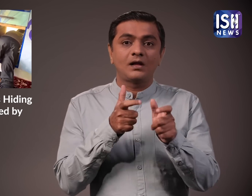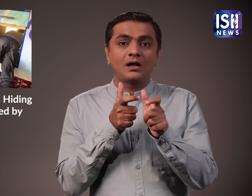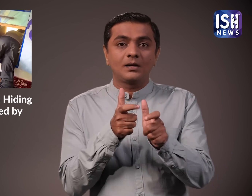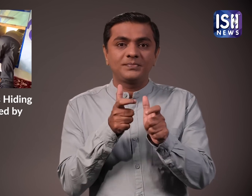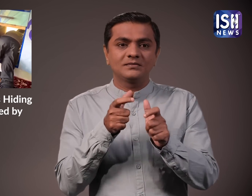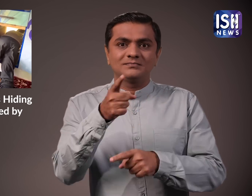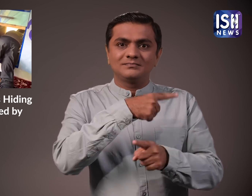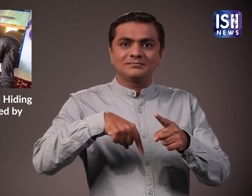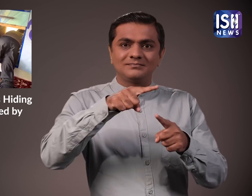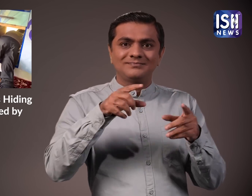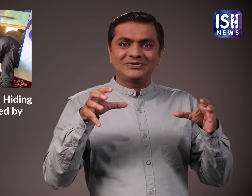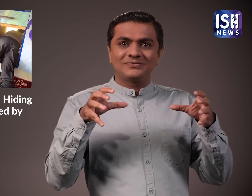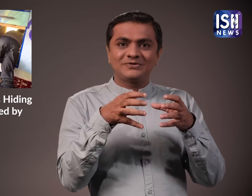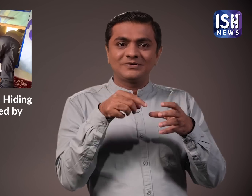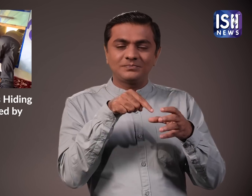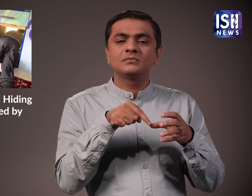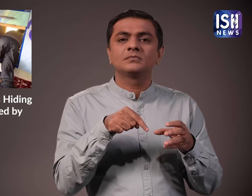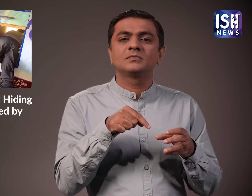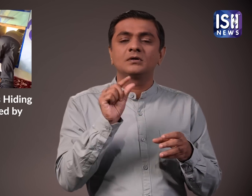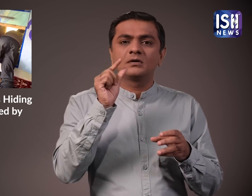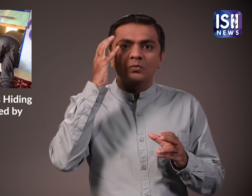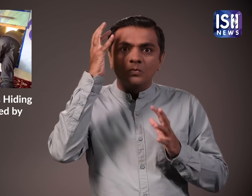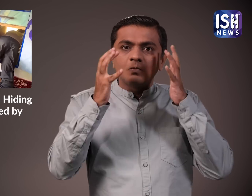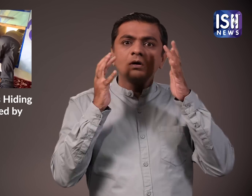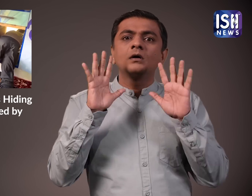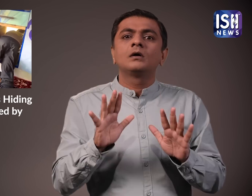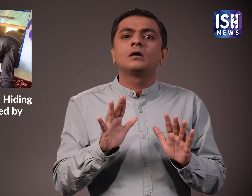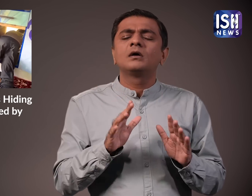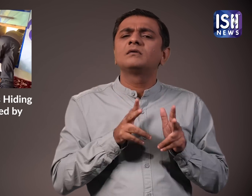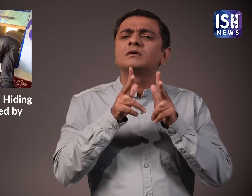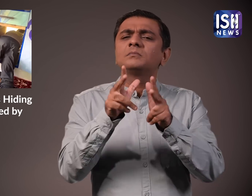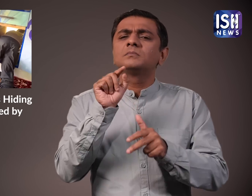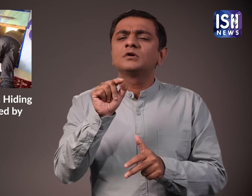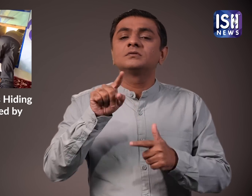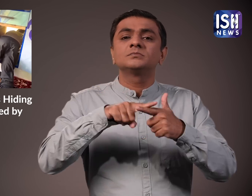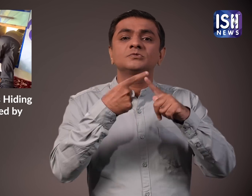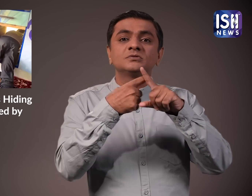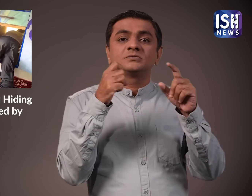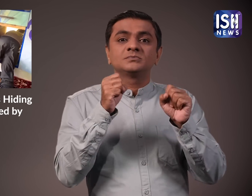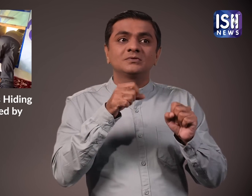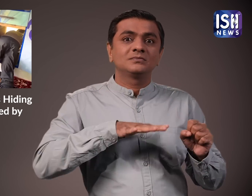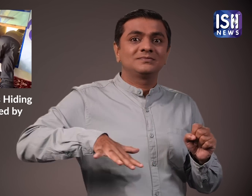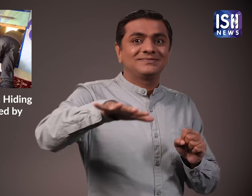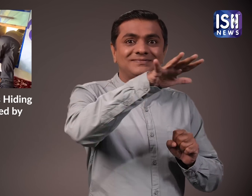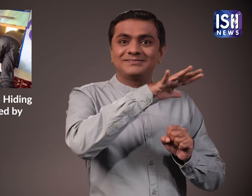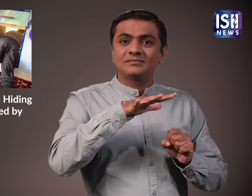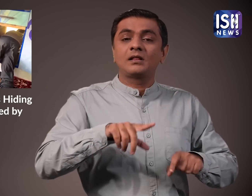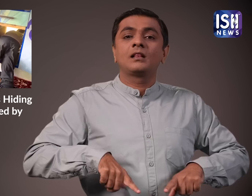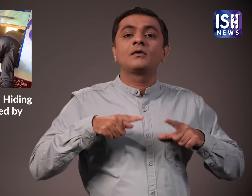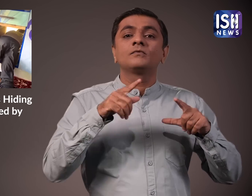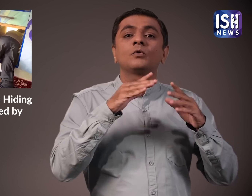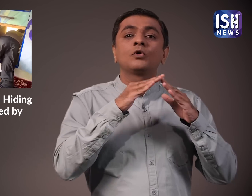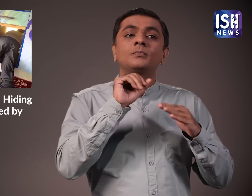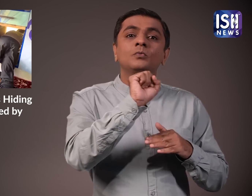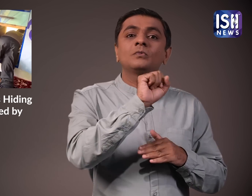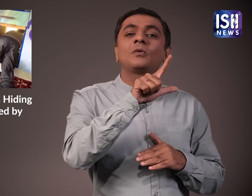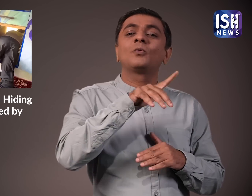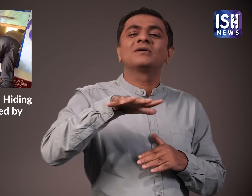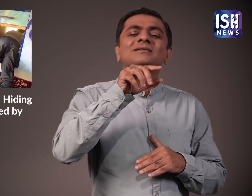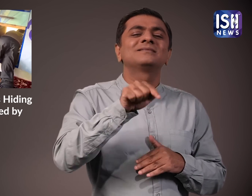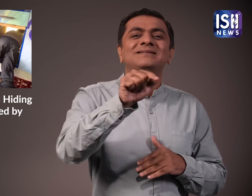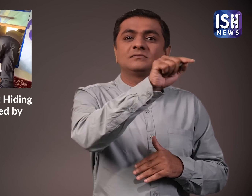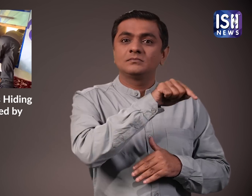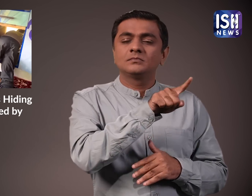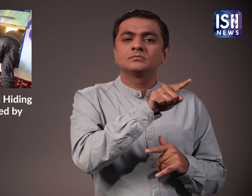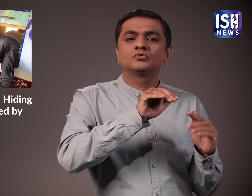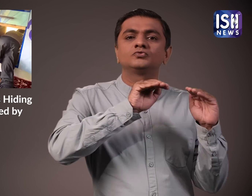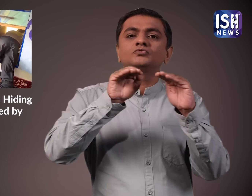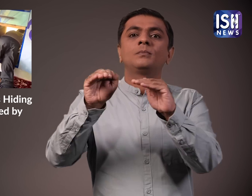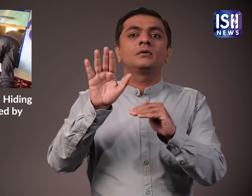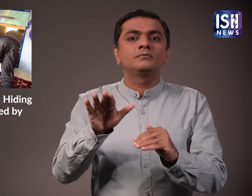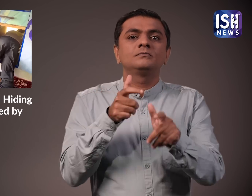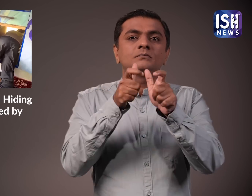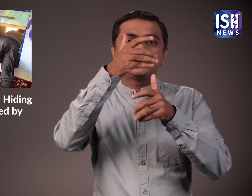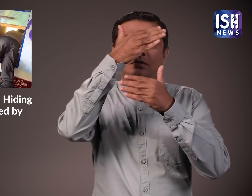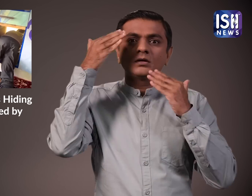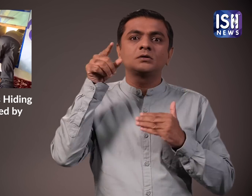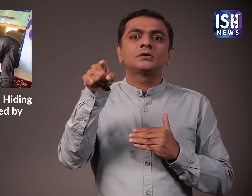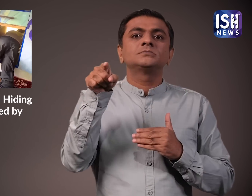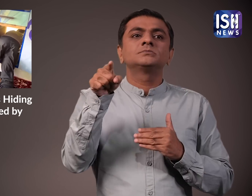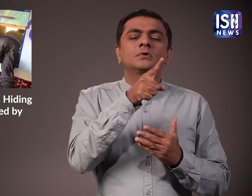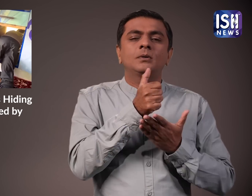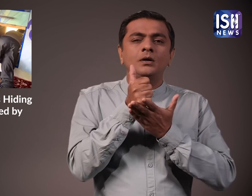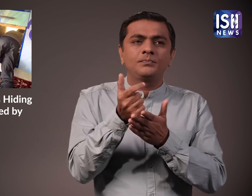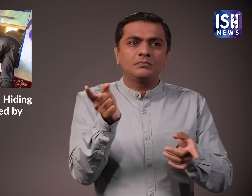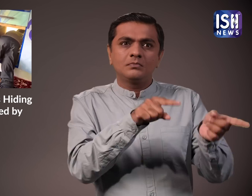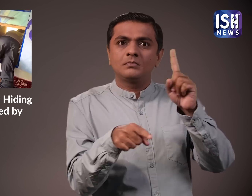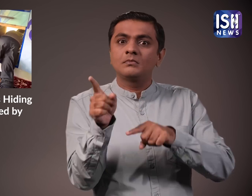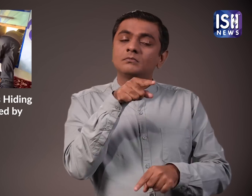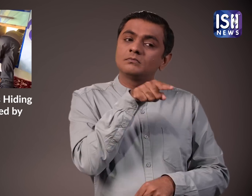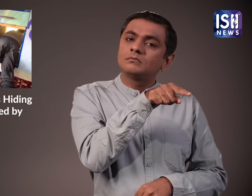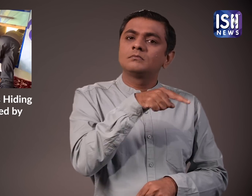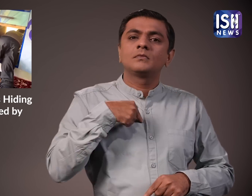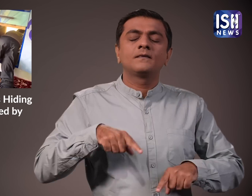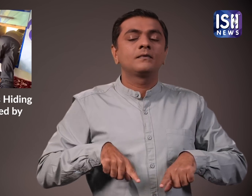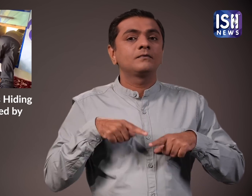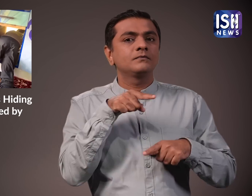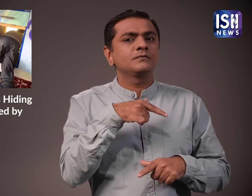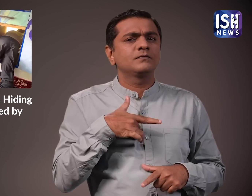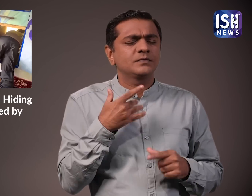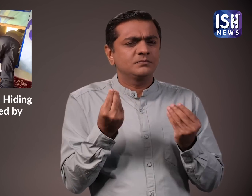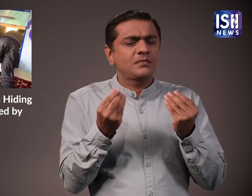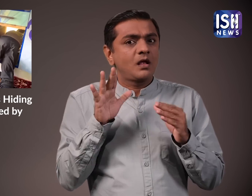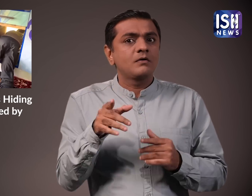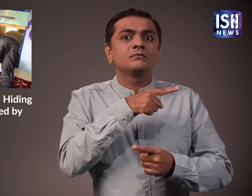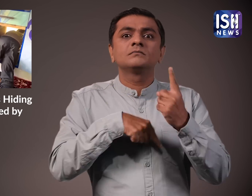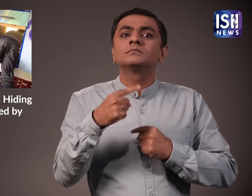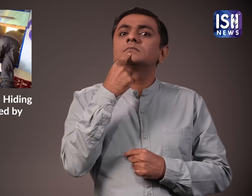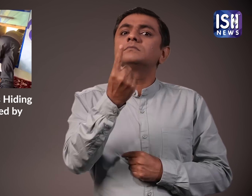The army and authorities are worried about some locals supporting the terrorists.